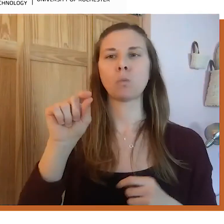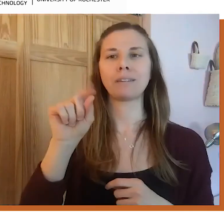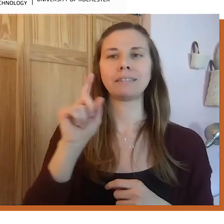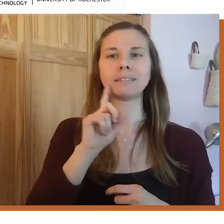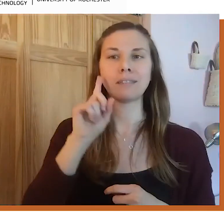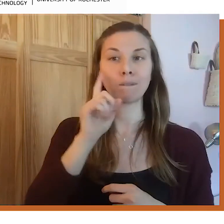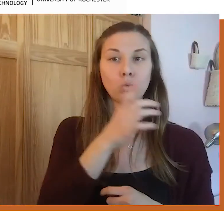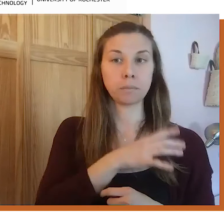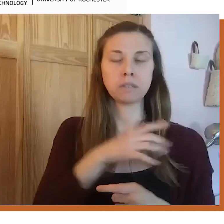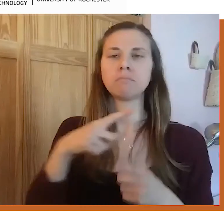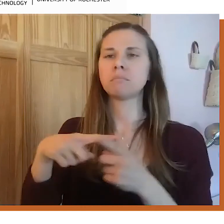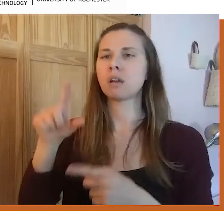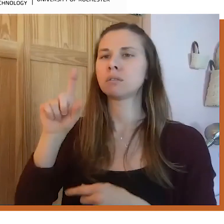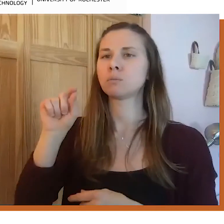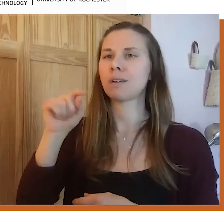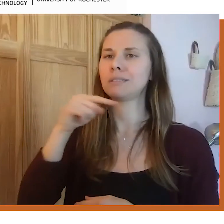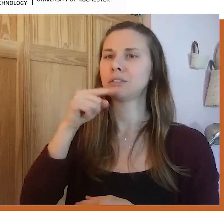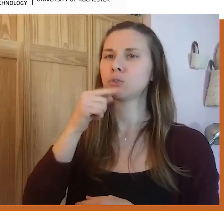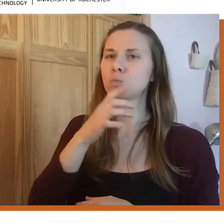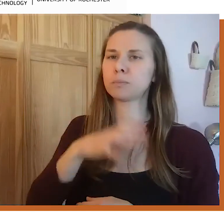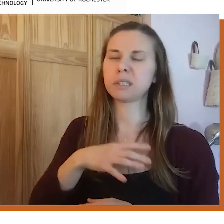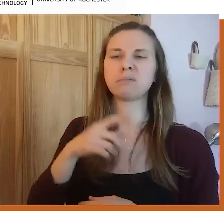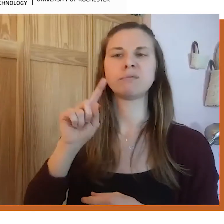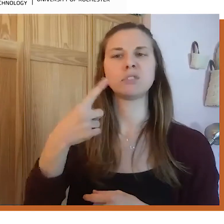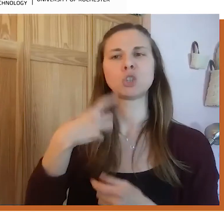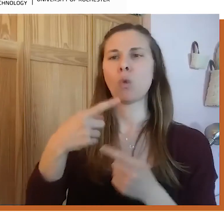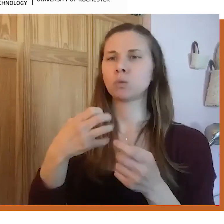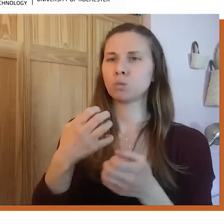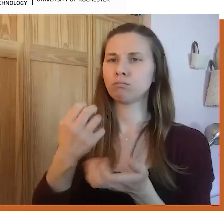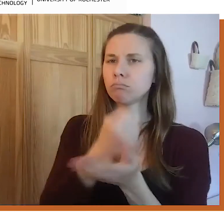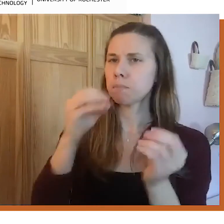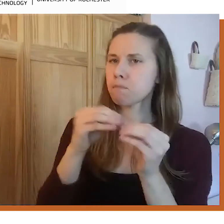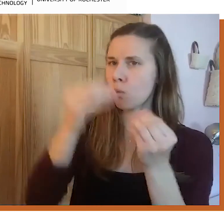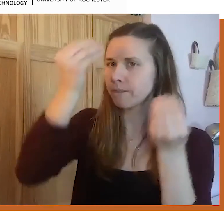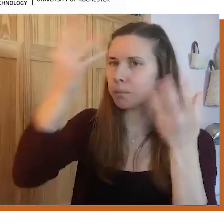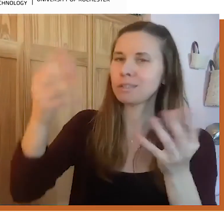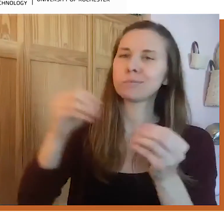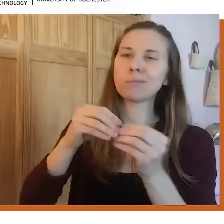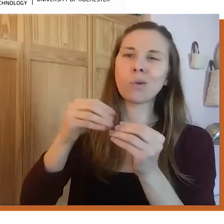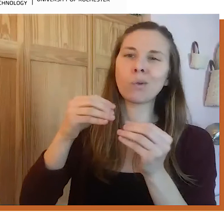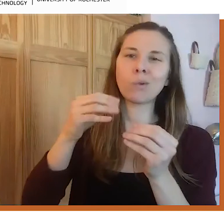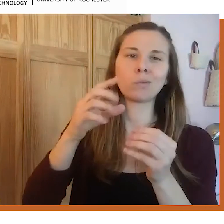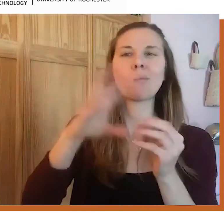so I interviewed 20 Deaf women and 20 hearing women. We wanted to gather more information